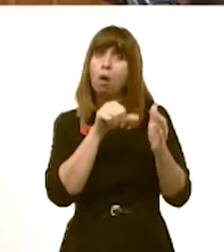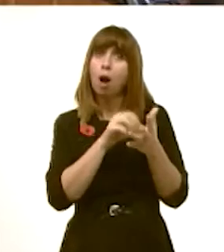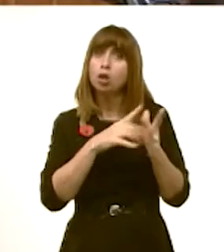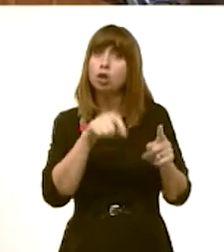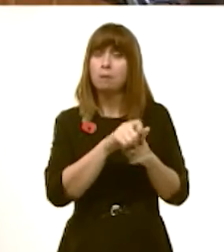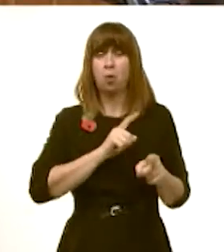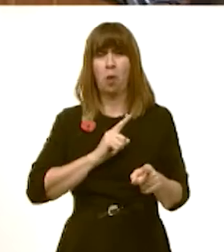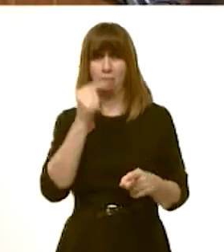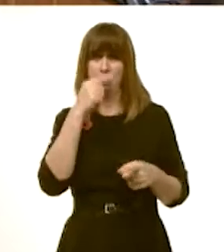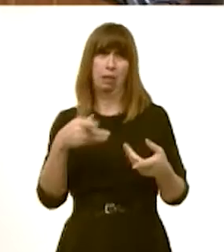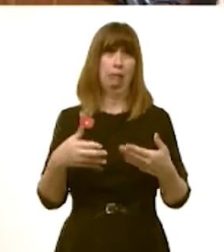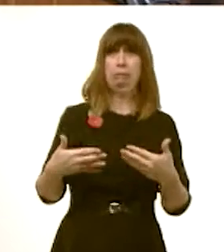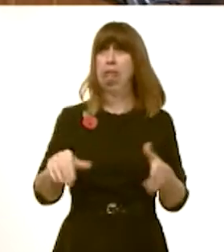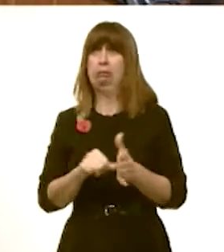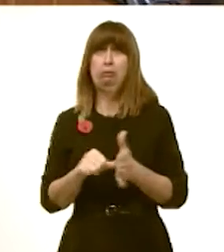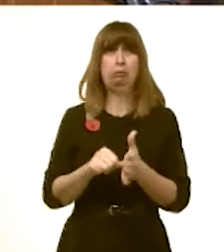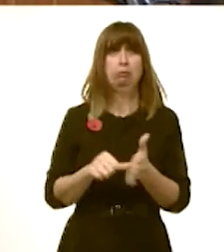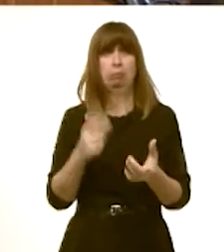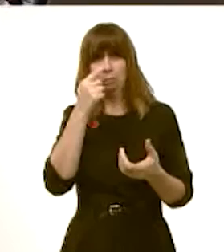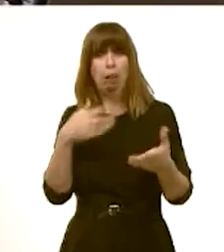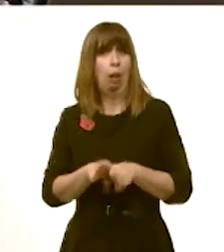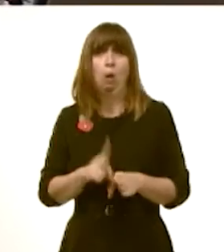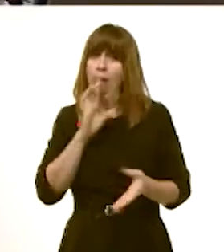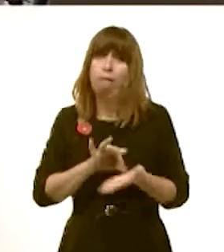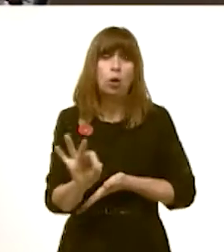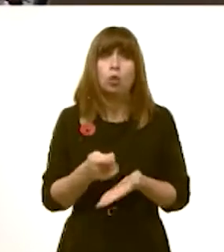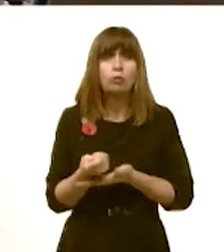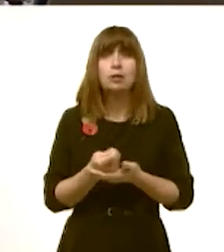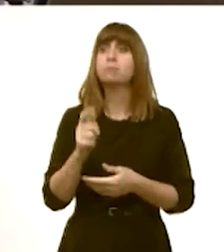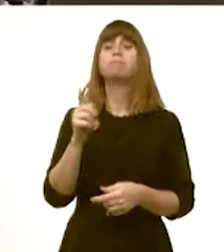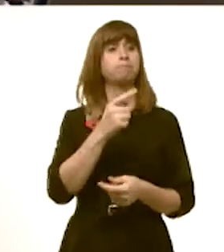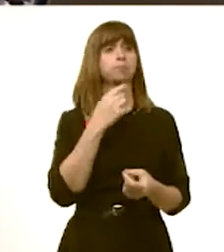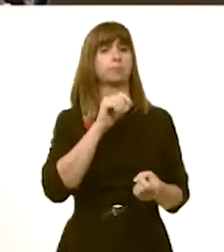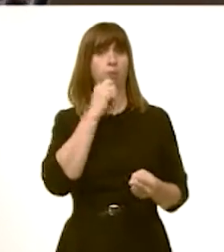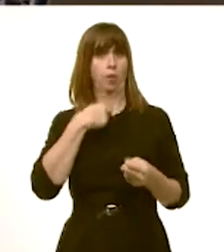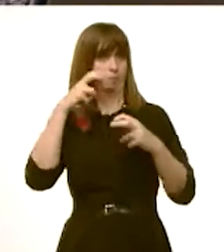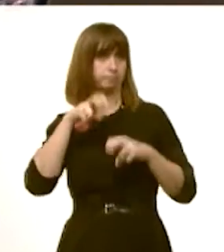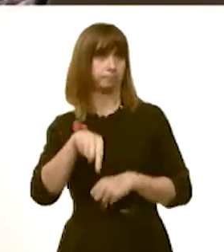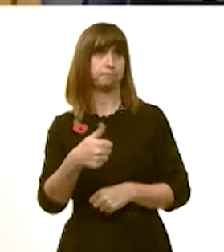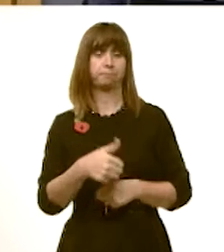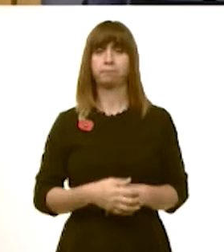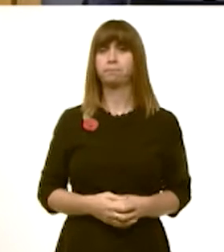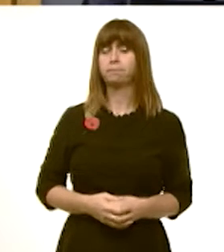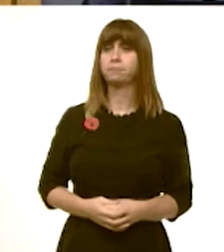Carwyn Jones: I will write to the Member on that. She raises a point that needs to be looked at, and I will do that. Y Llywydd / The Presiding Officer: We now move to questions from the party leaders,